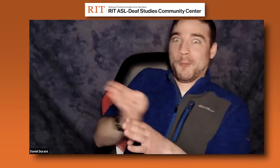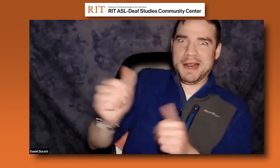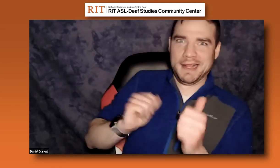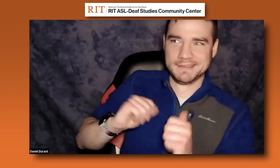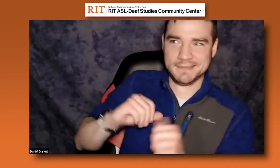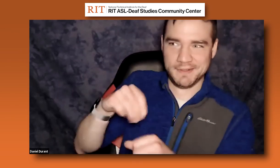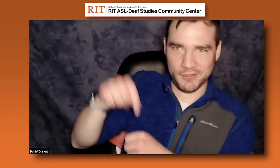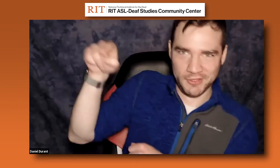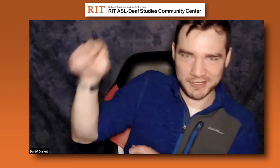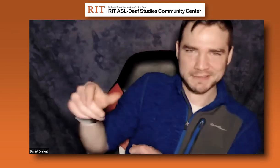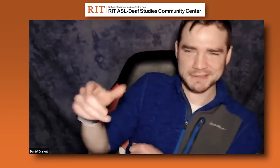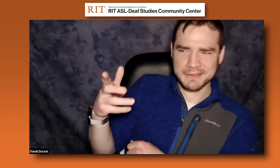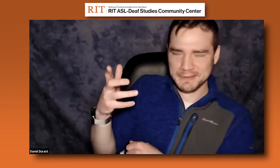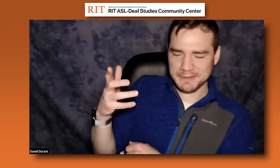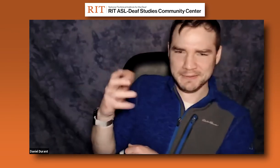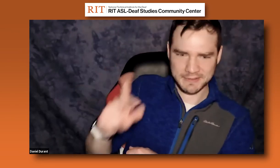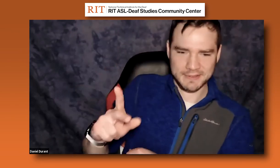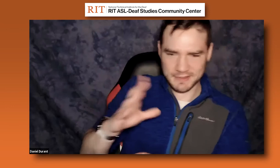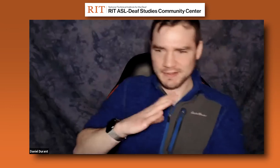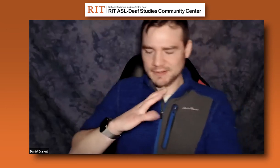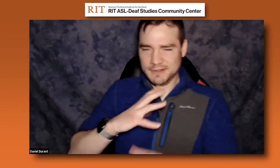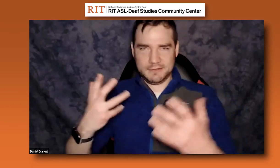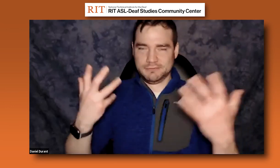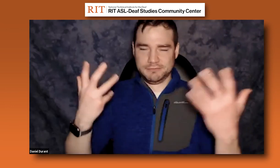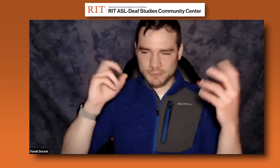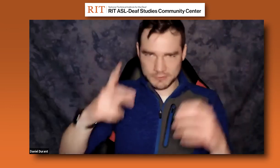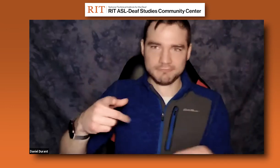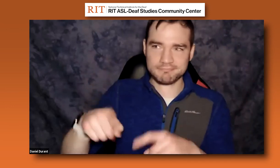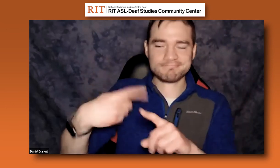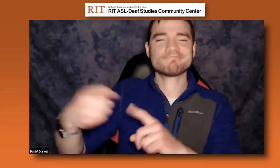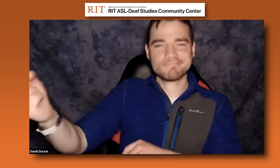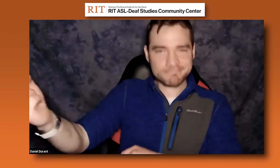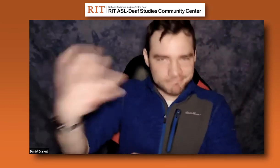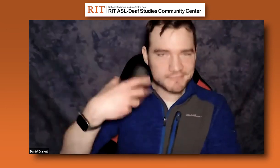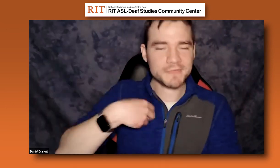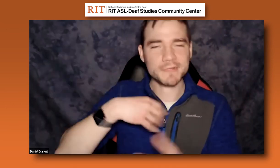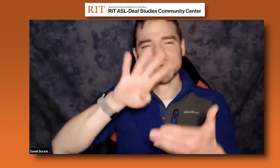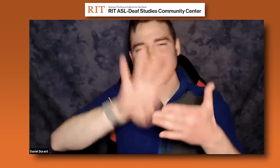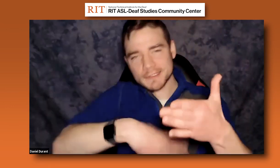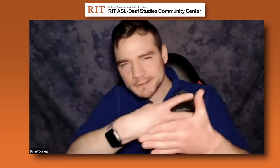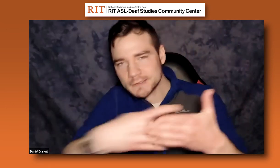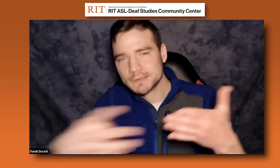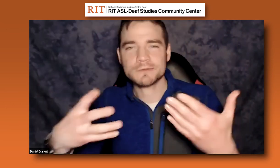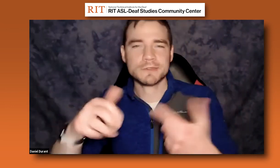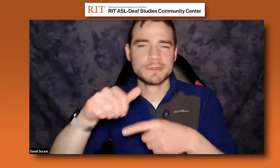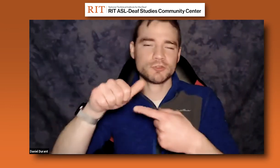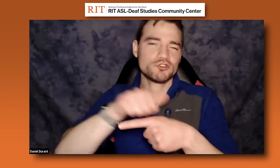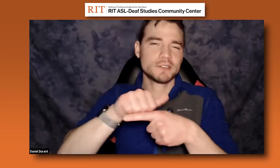I mean, I'm gonna be in a professional show! But, sure enough, you know, they sent me the schedule,